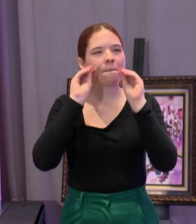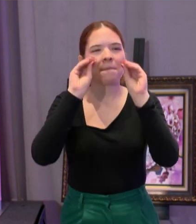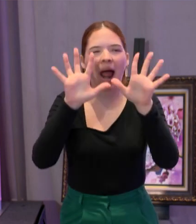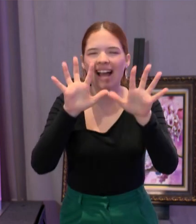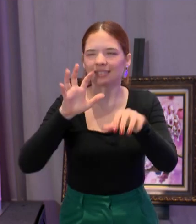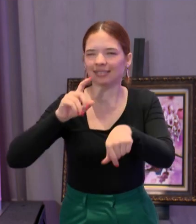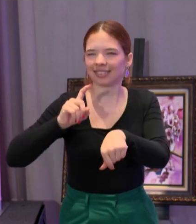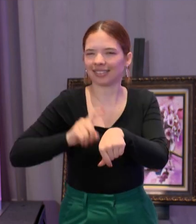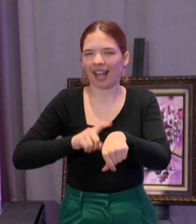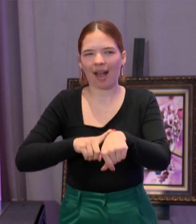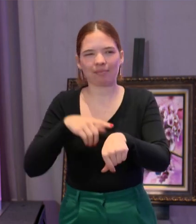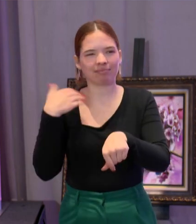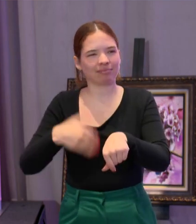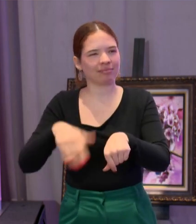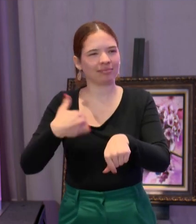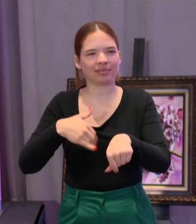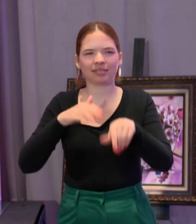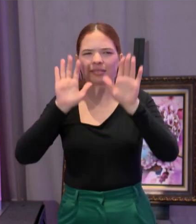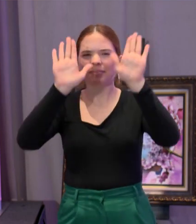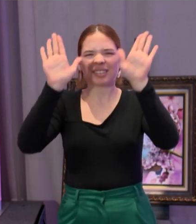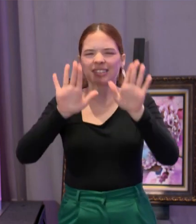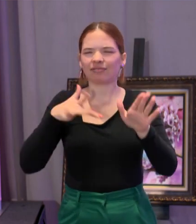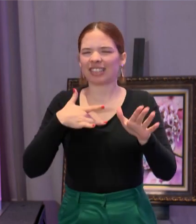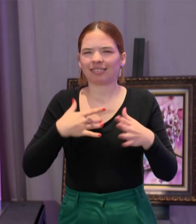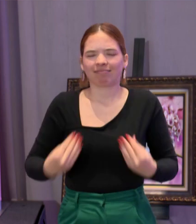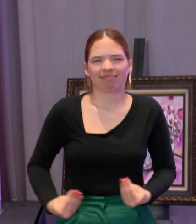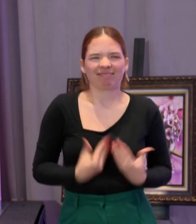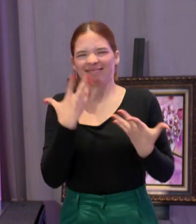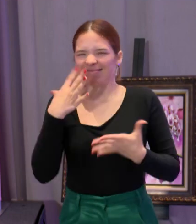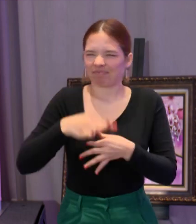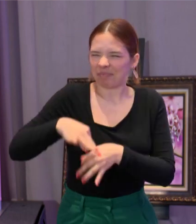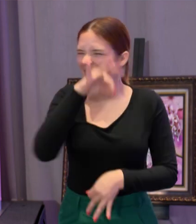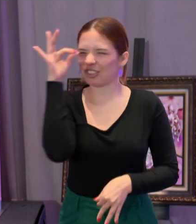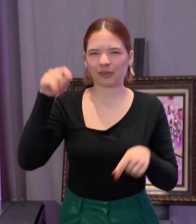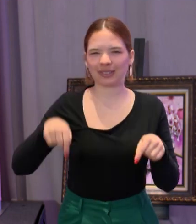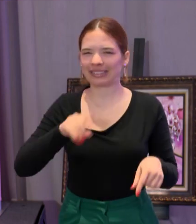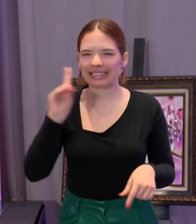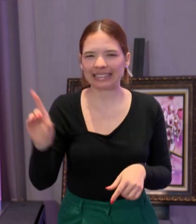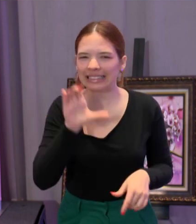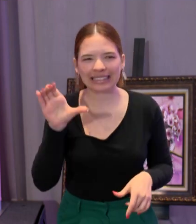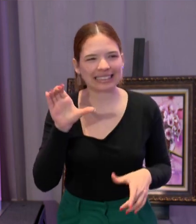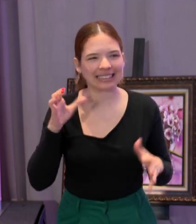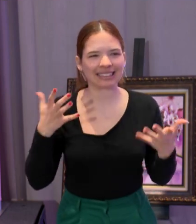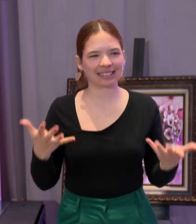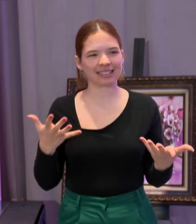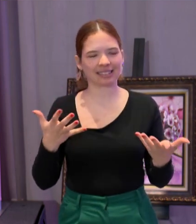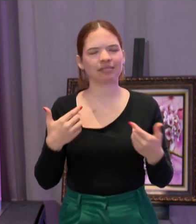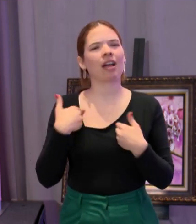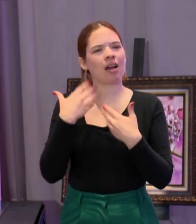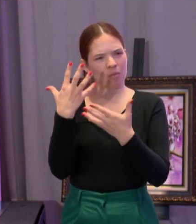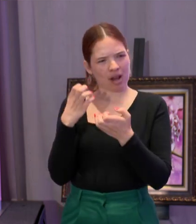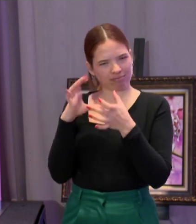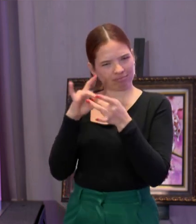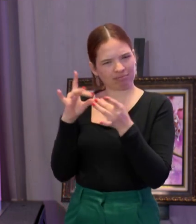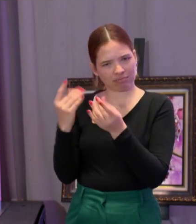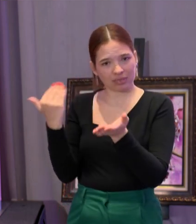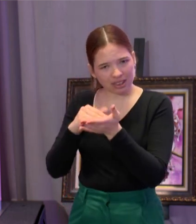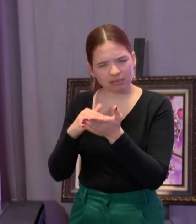OF JUST THIS WONDERFUL SPIRIT HERE IN WASHINGTON, D.C. I WOULD LIKE TO ECHO DAVID'S REMARKS TO THANK ALL OF OUR AMAZING SPONSORS AND SUPPORTERS